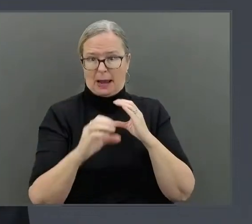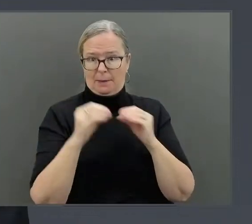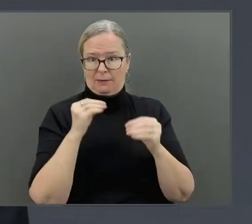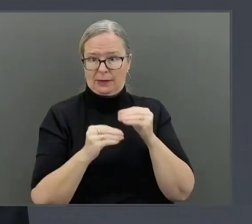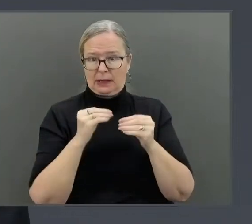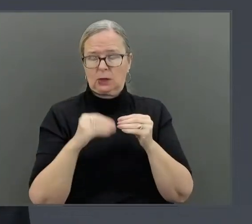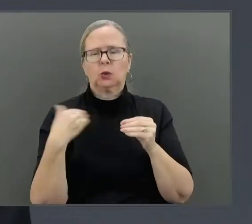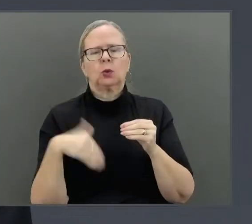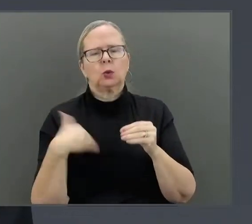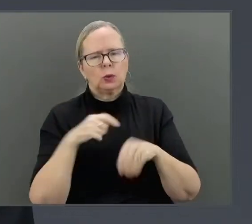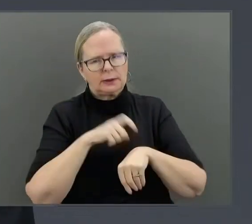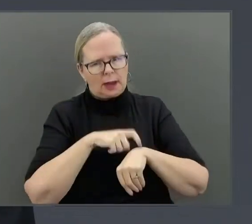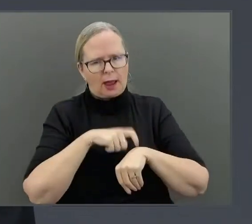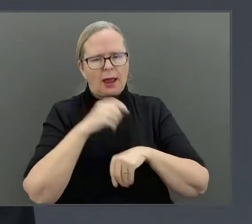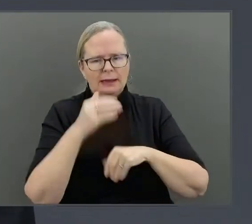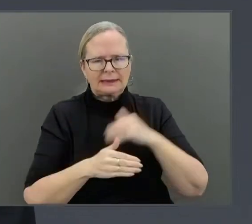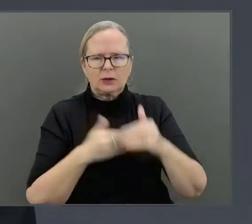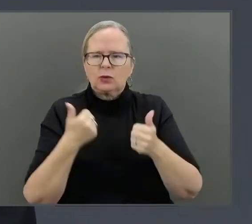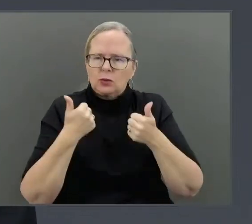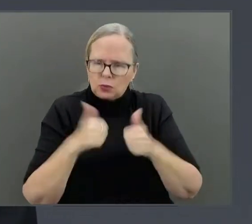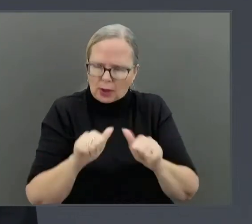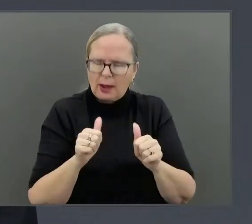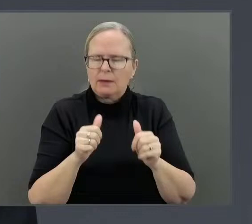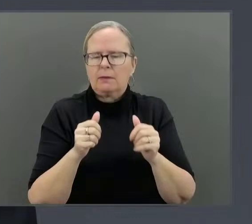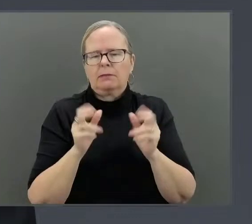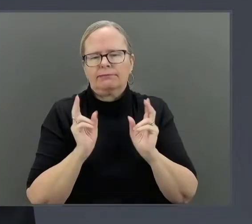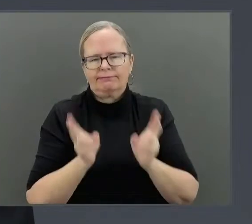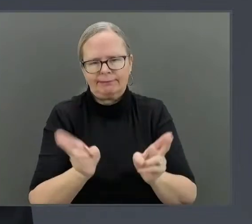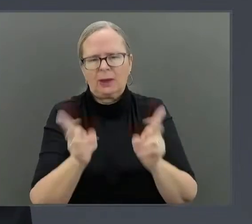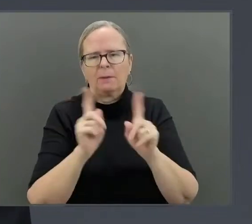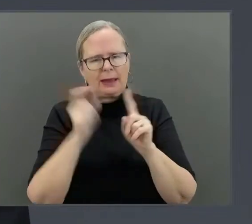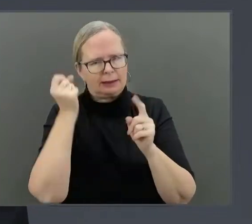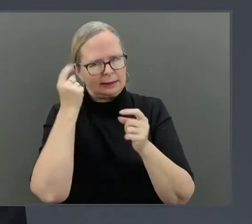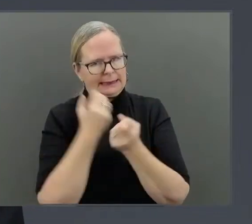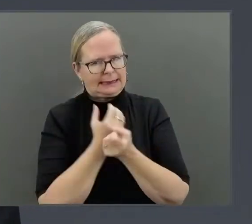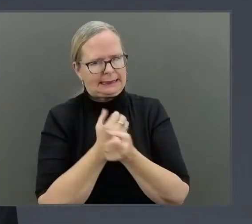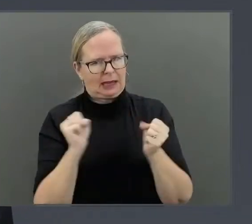Crews have been intentionally supporting local businesses by purchasing meals from restaurants